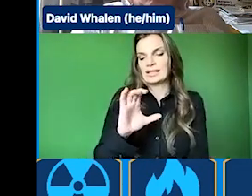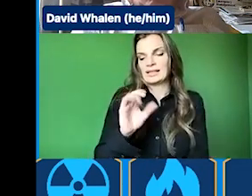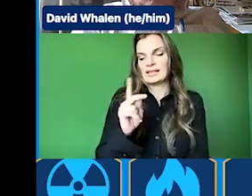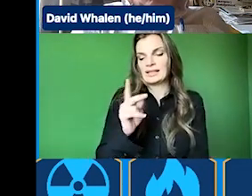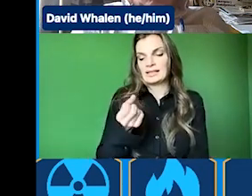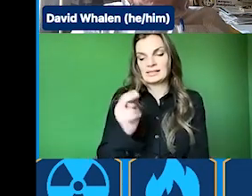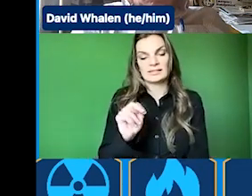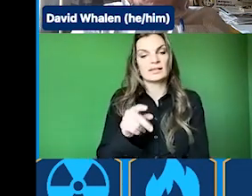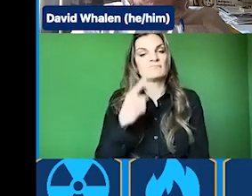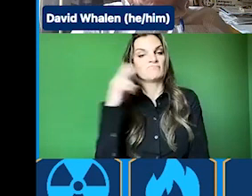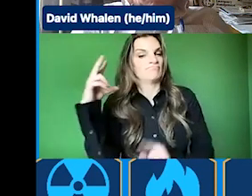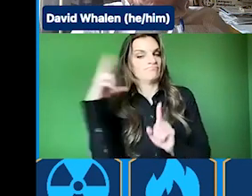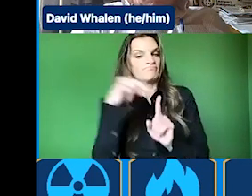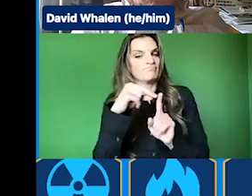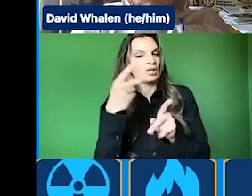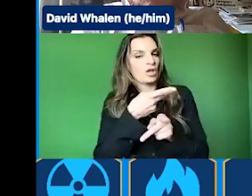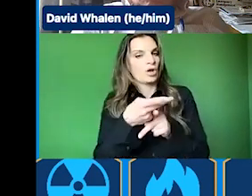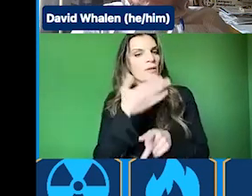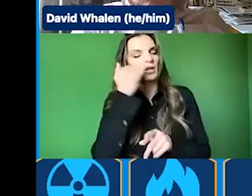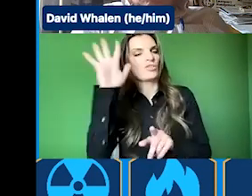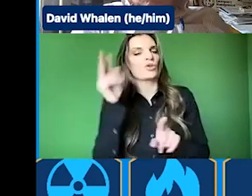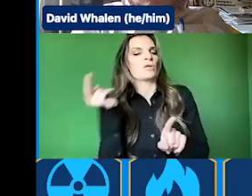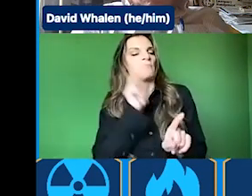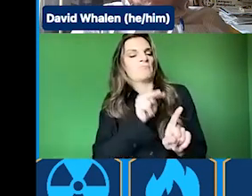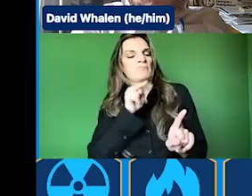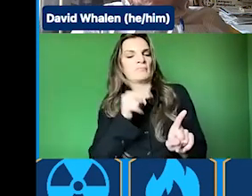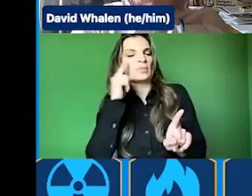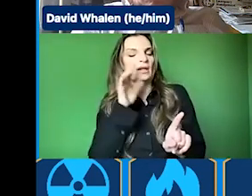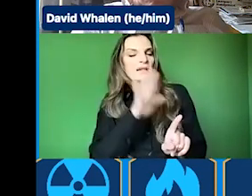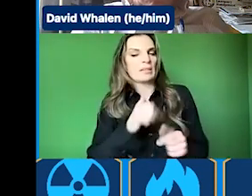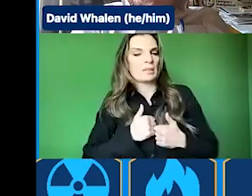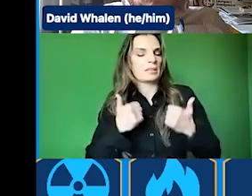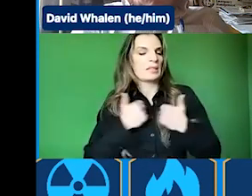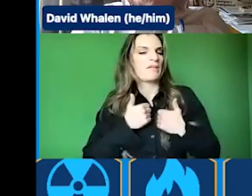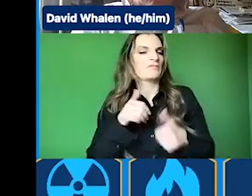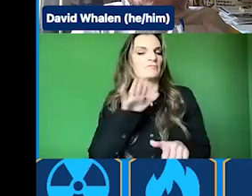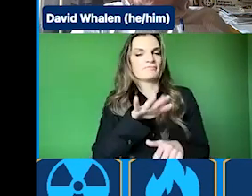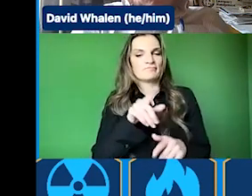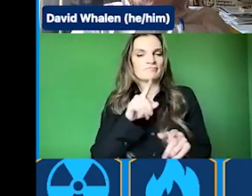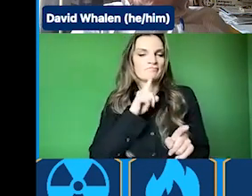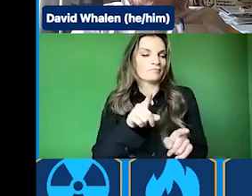to inappropriate perceptions around his quality of life. And this type of case is really important to be talking about.